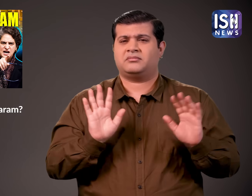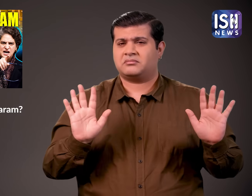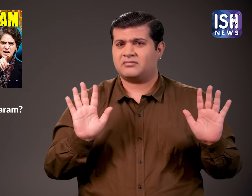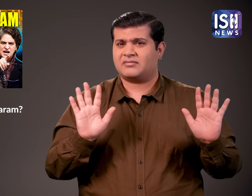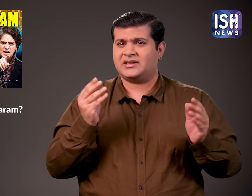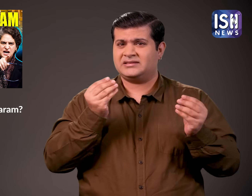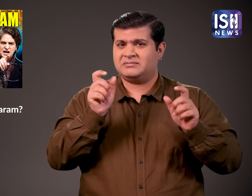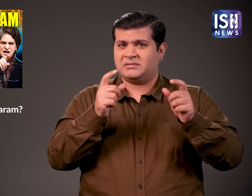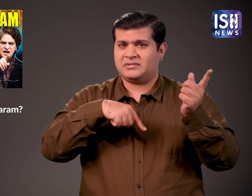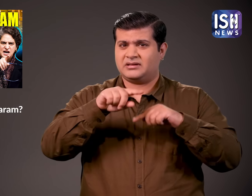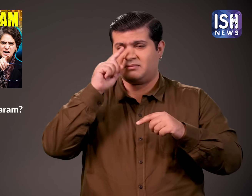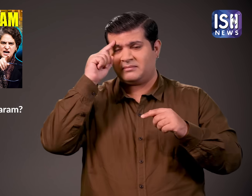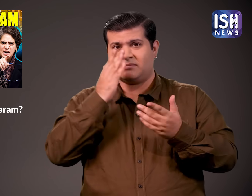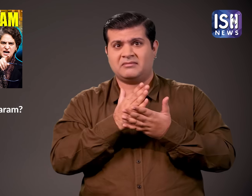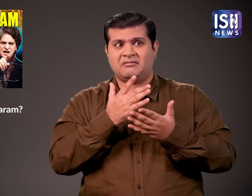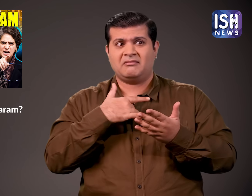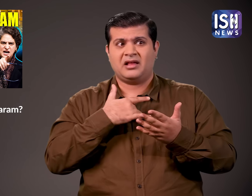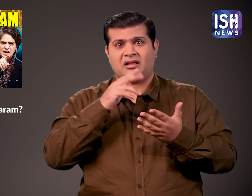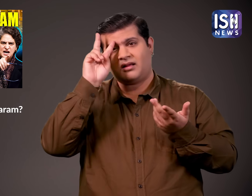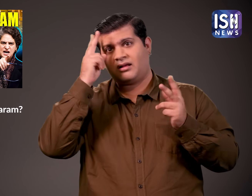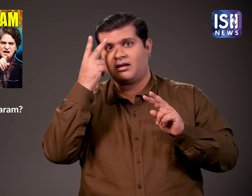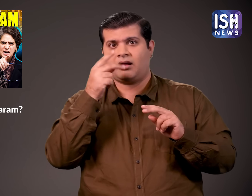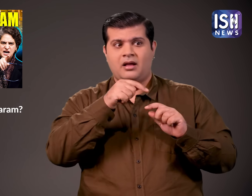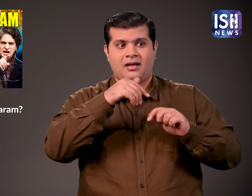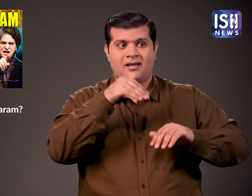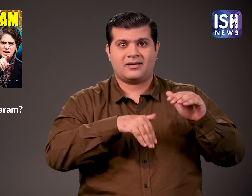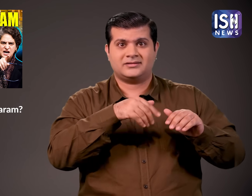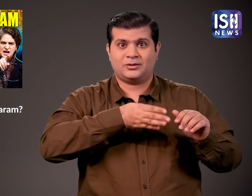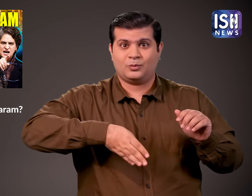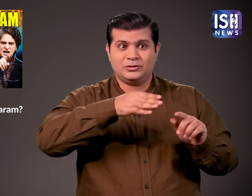He said that some people believe that because there are elections in Bengal,